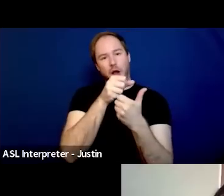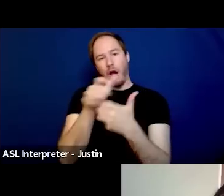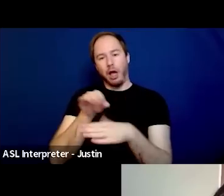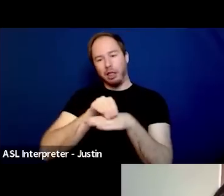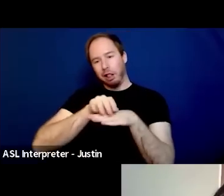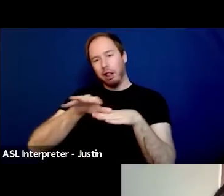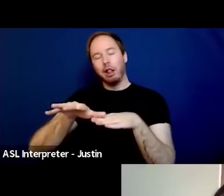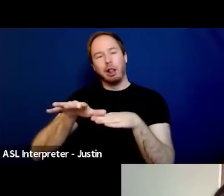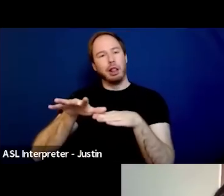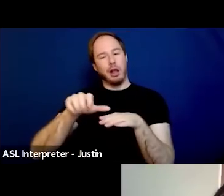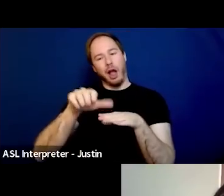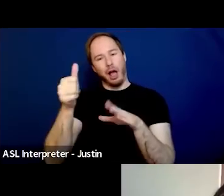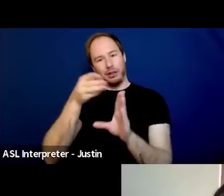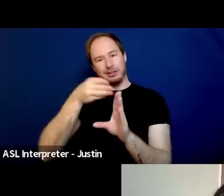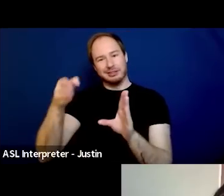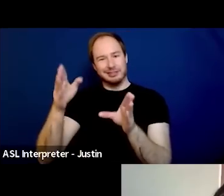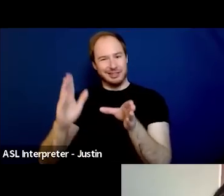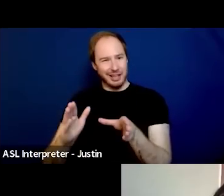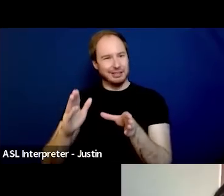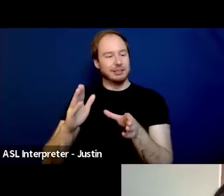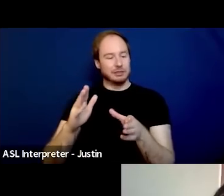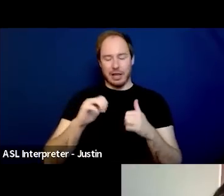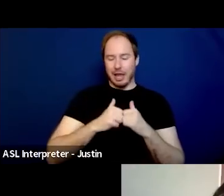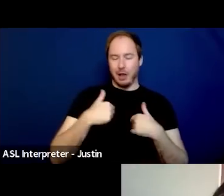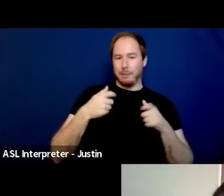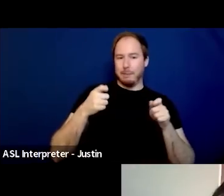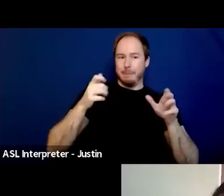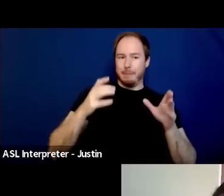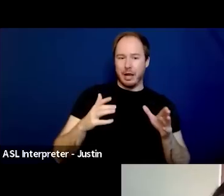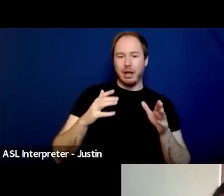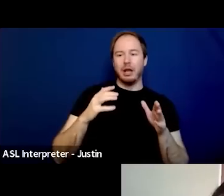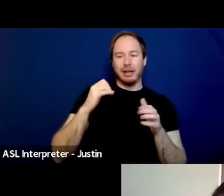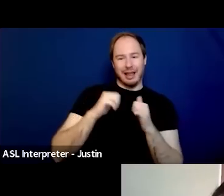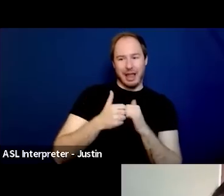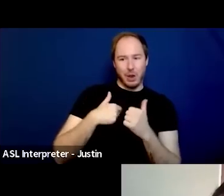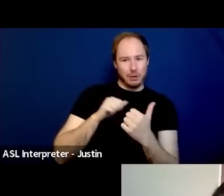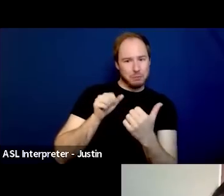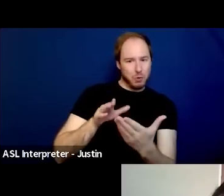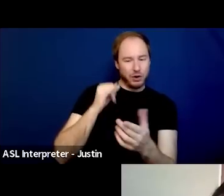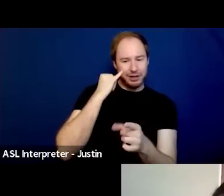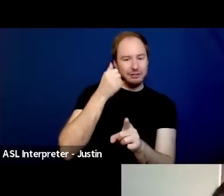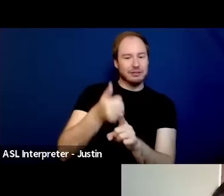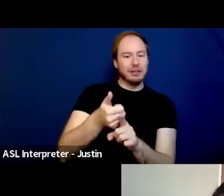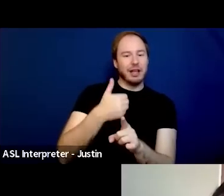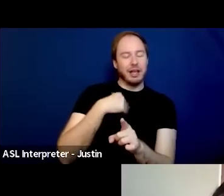What actions can the building management take towards a tenant who has an EDP and traumatizes her neighbors with children and staff?